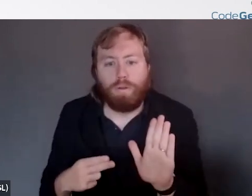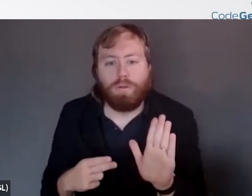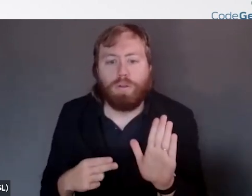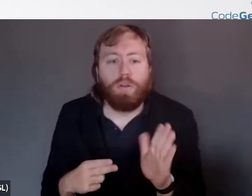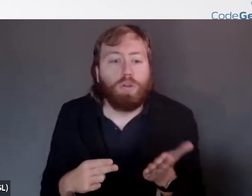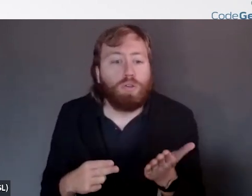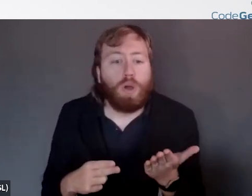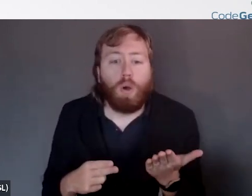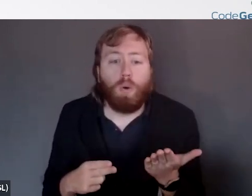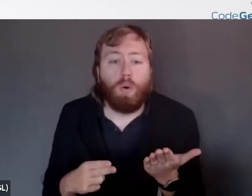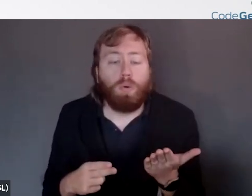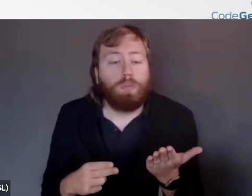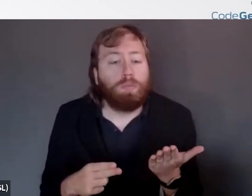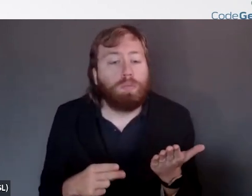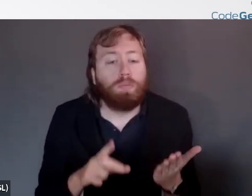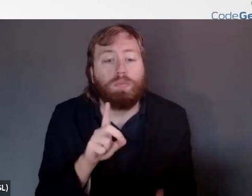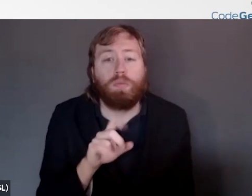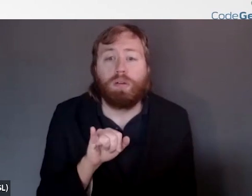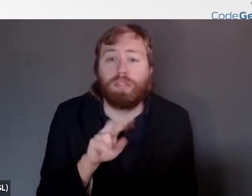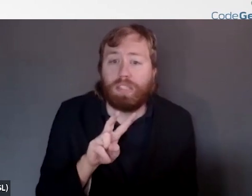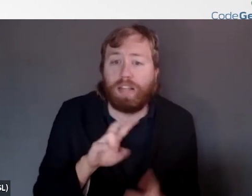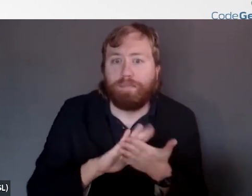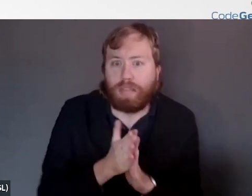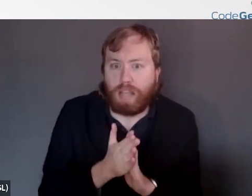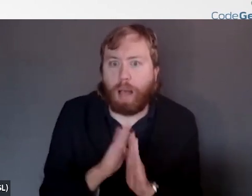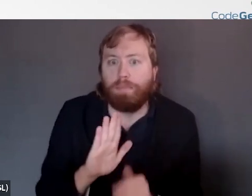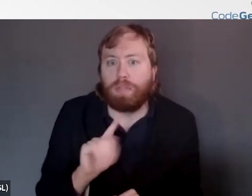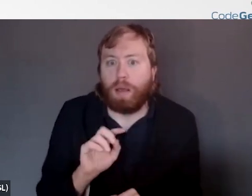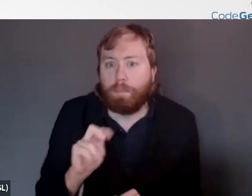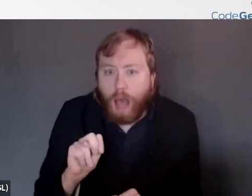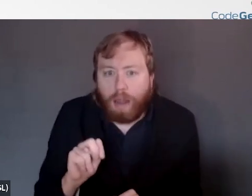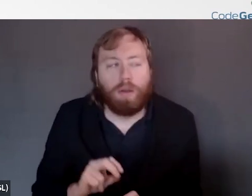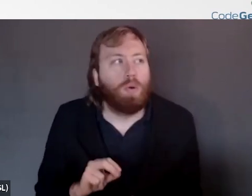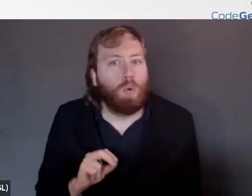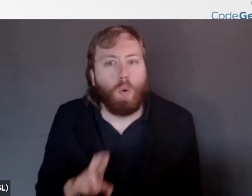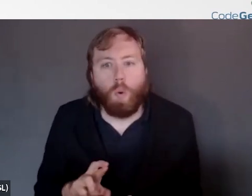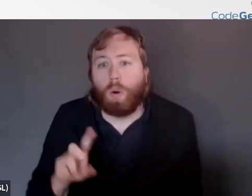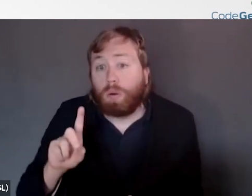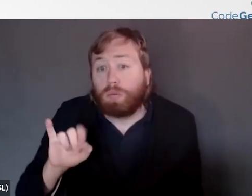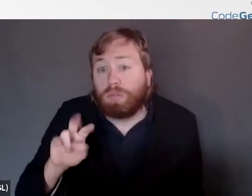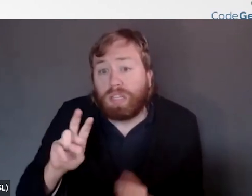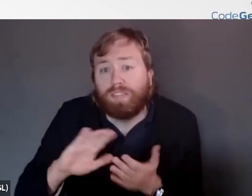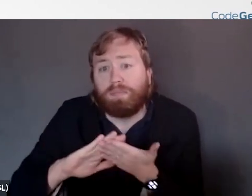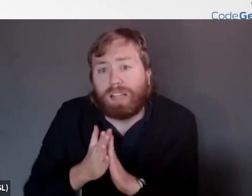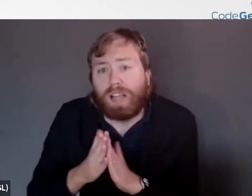for instance, or a div becomes a table. Again, you really should avoid that kind of behavior